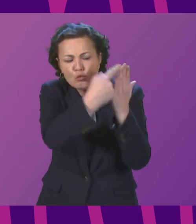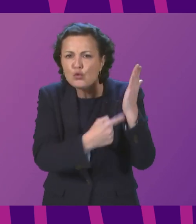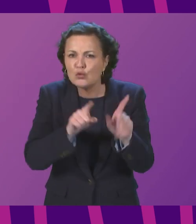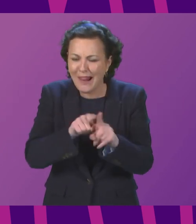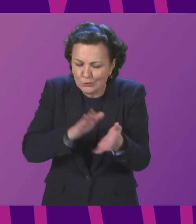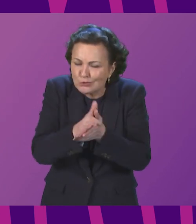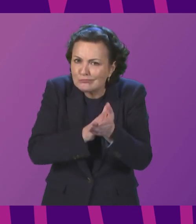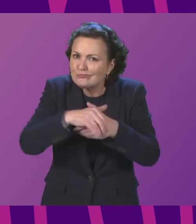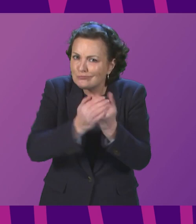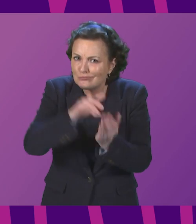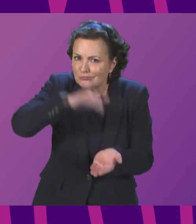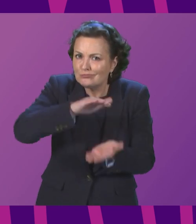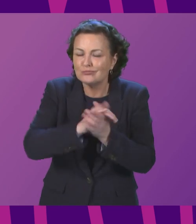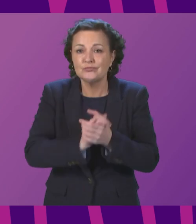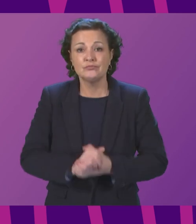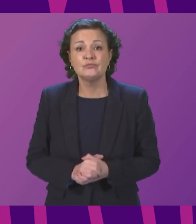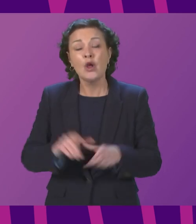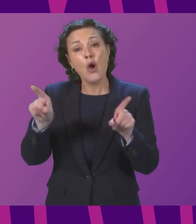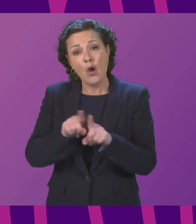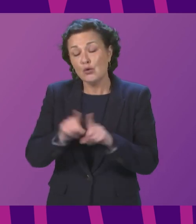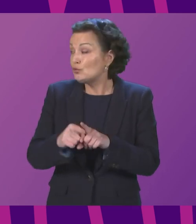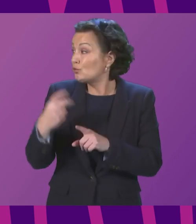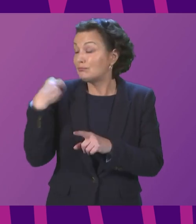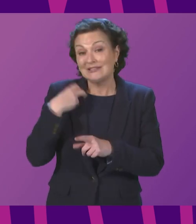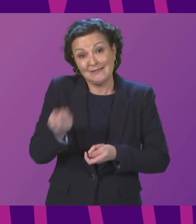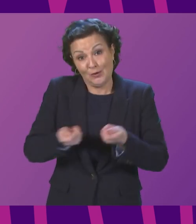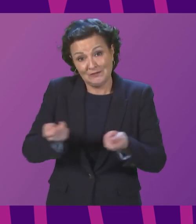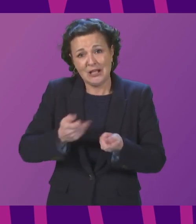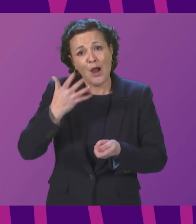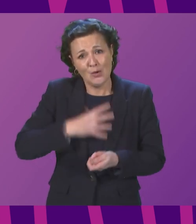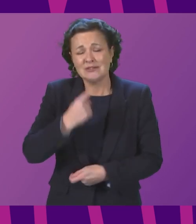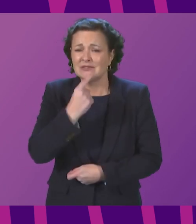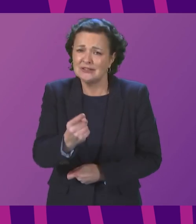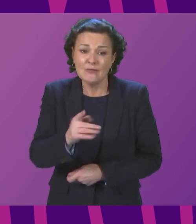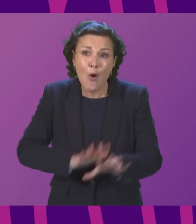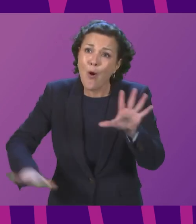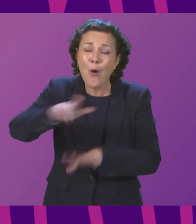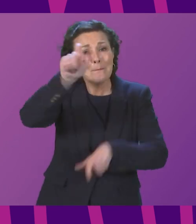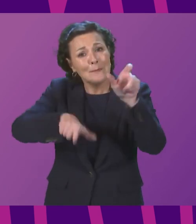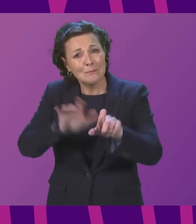I again record my thanks to everyone across the country who continues to do all that and